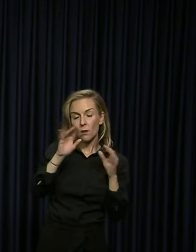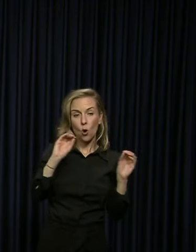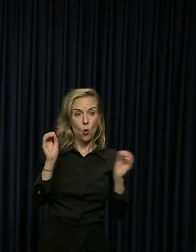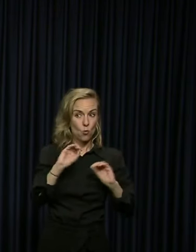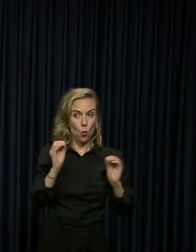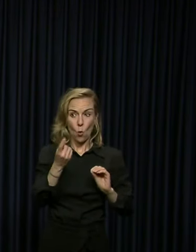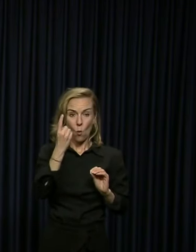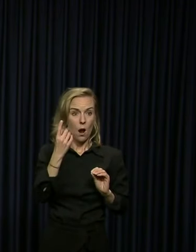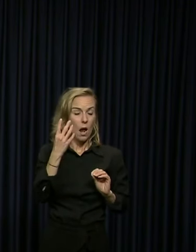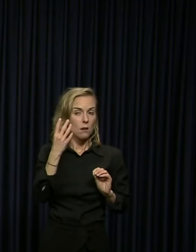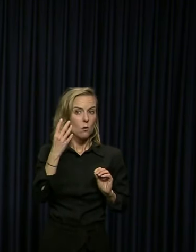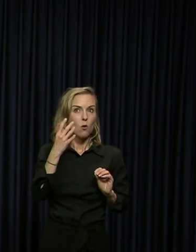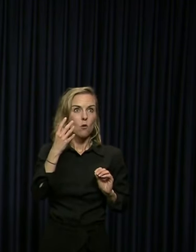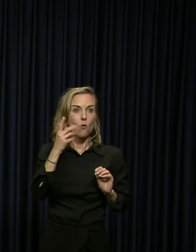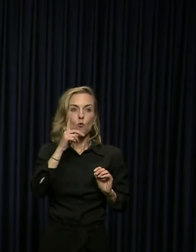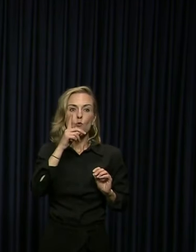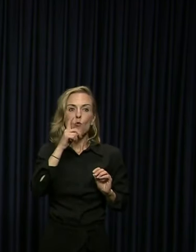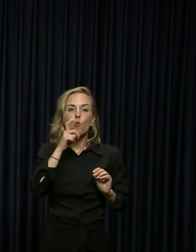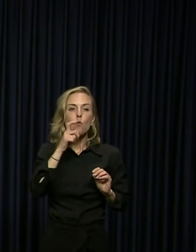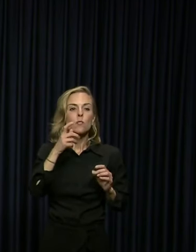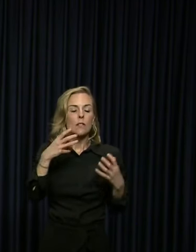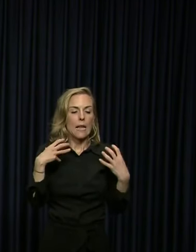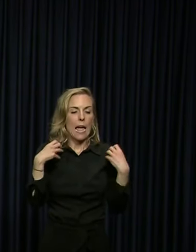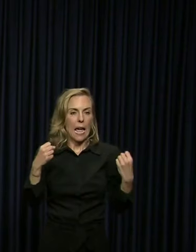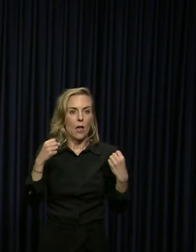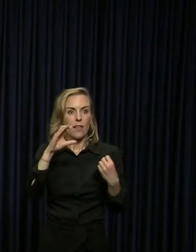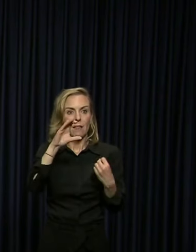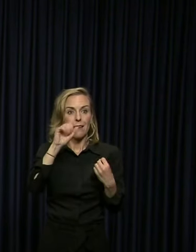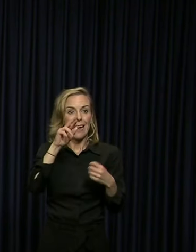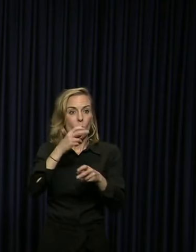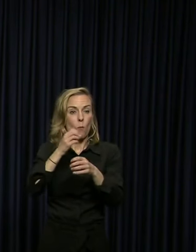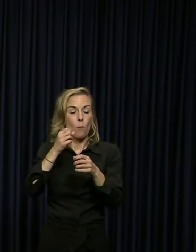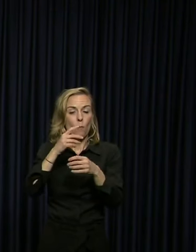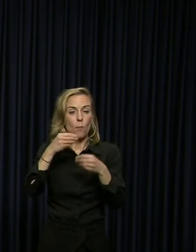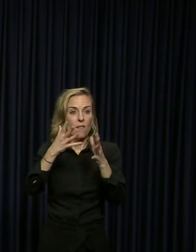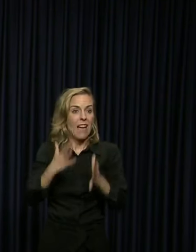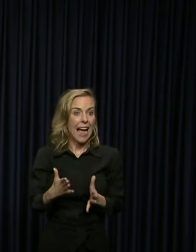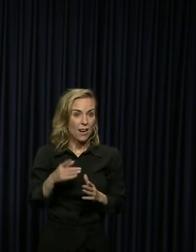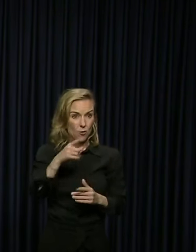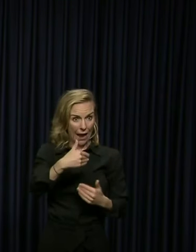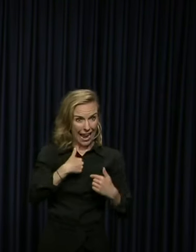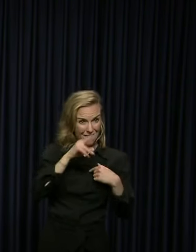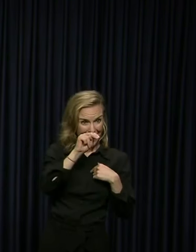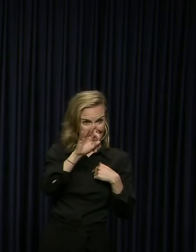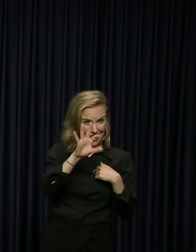WEARING A MASK DOES NOT REPLACE THE SOCIAL DISTANCING REQUIREMENTS.